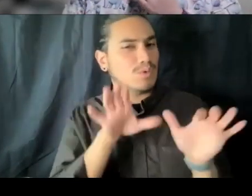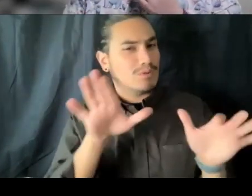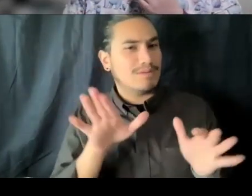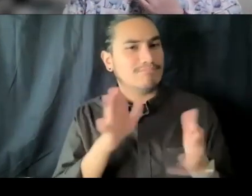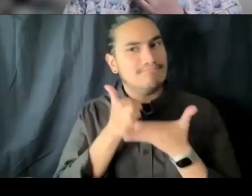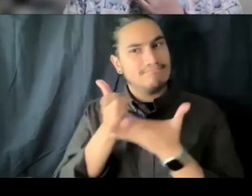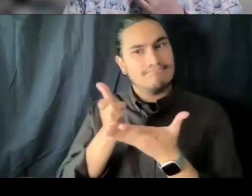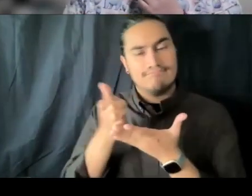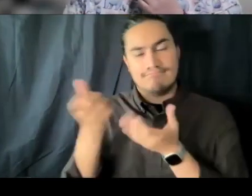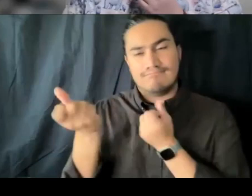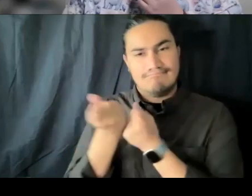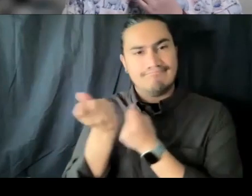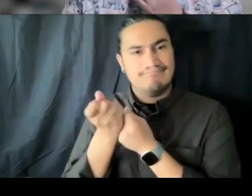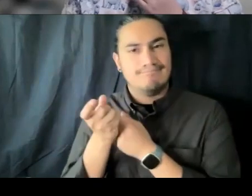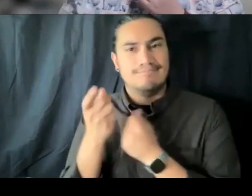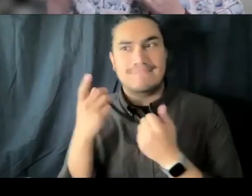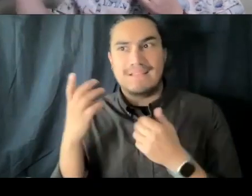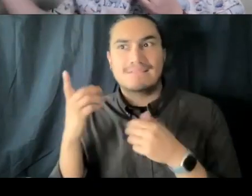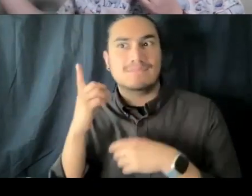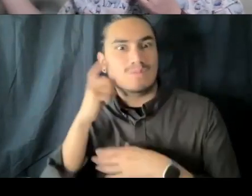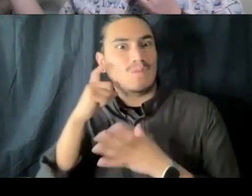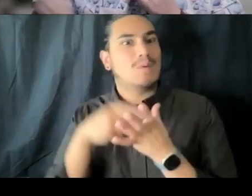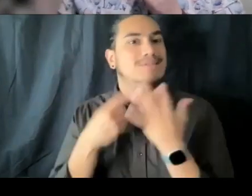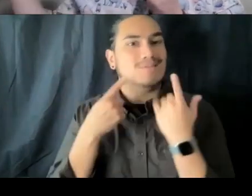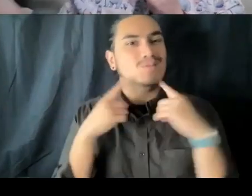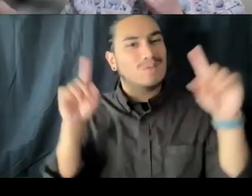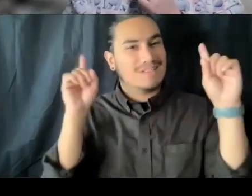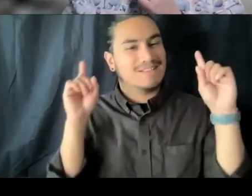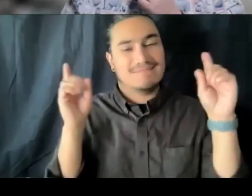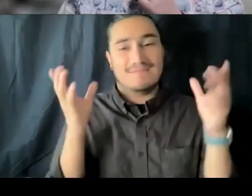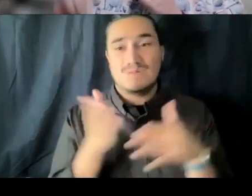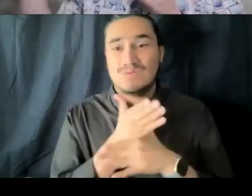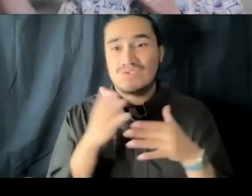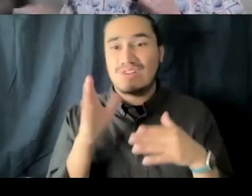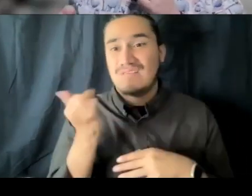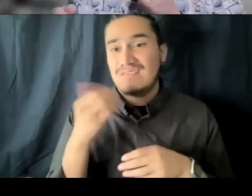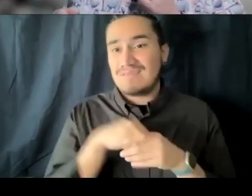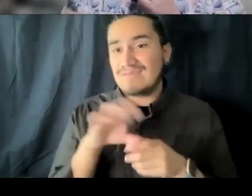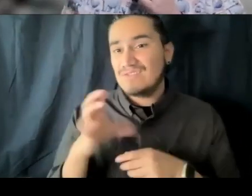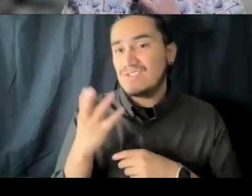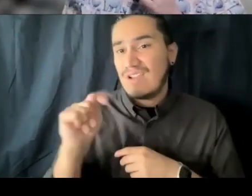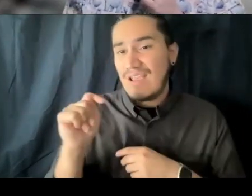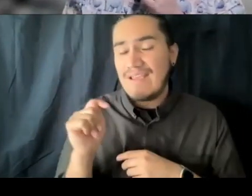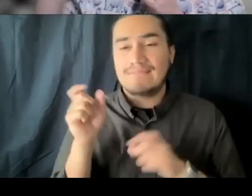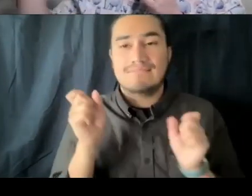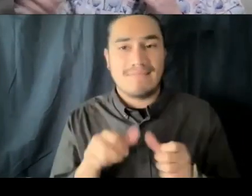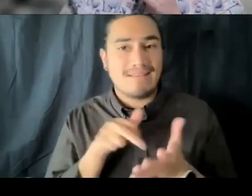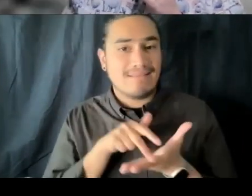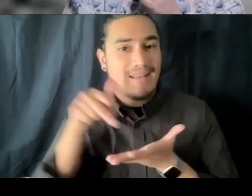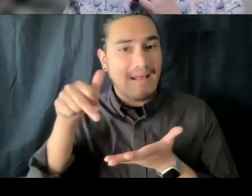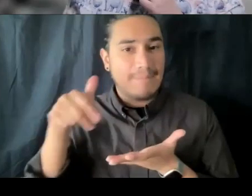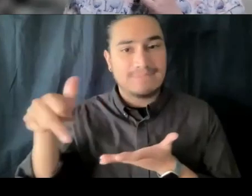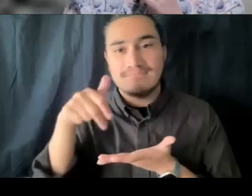So share that in the chat. If you need to get up and stretch, you know, we have a minute or two while people